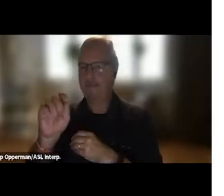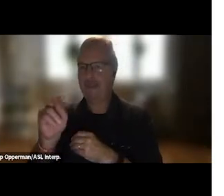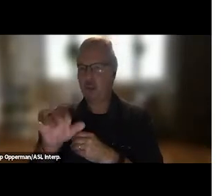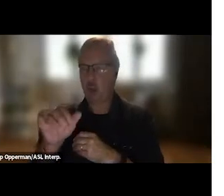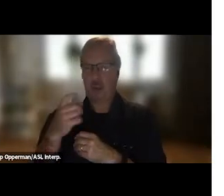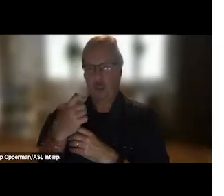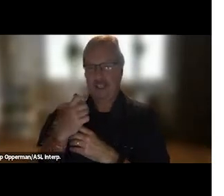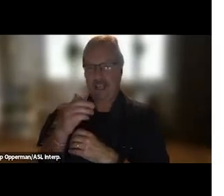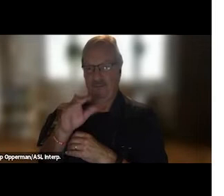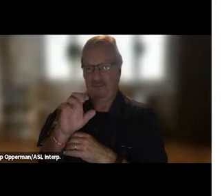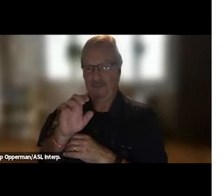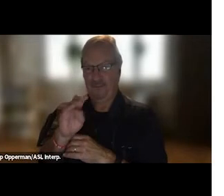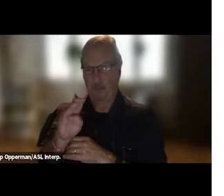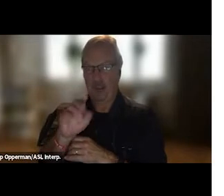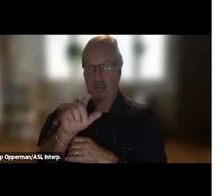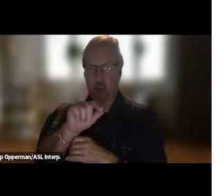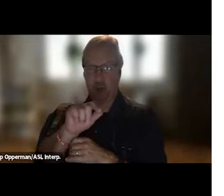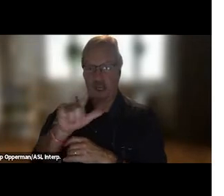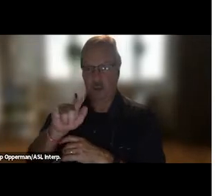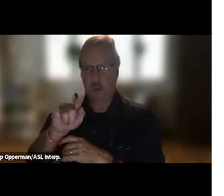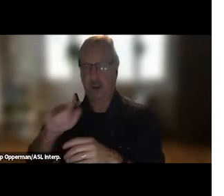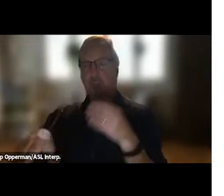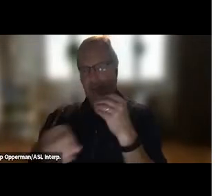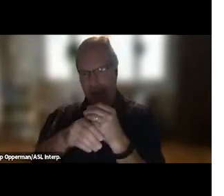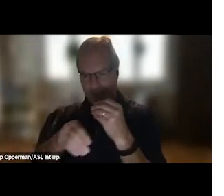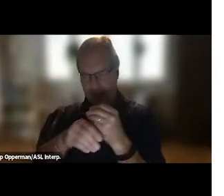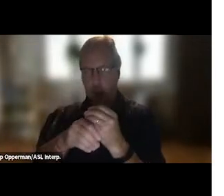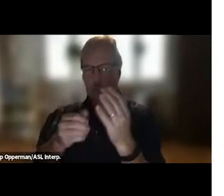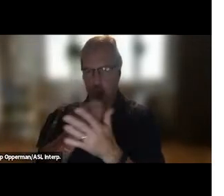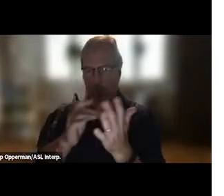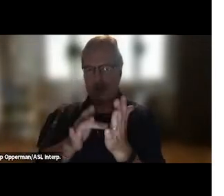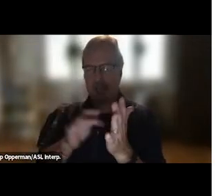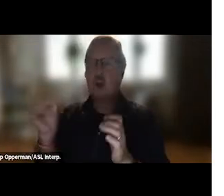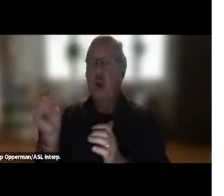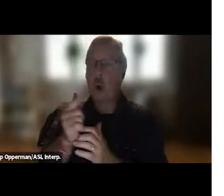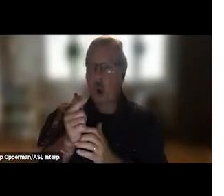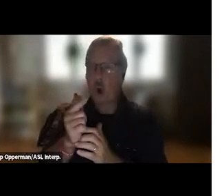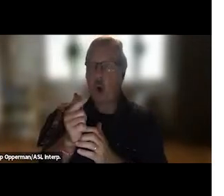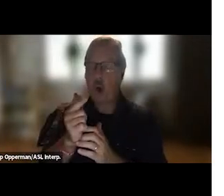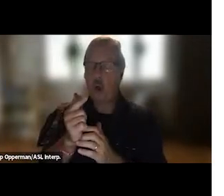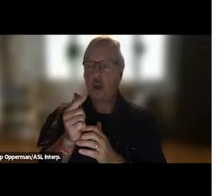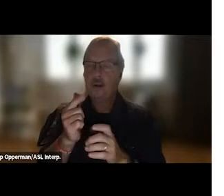we added Sublocade. All forms of MAT are continued if received in the community